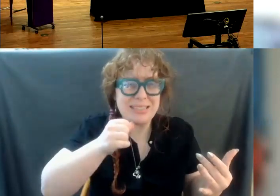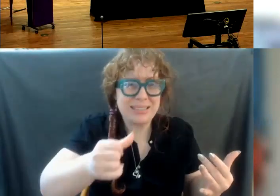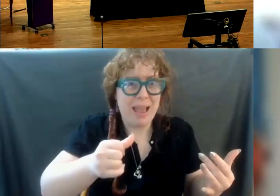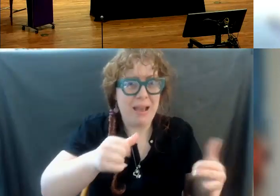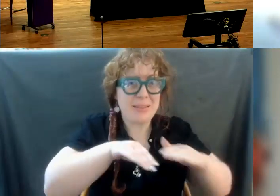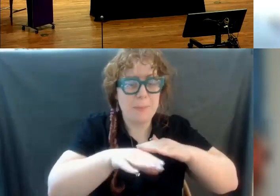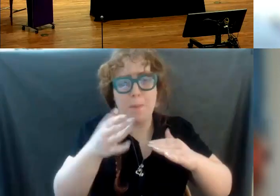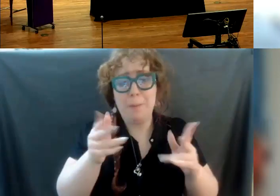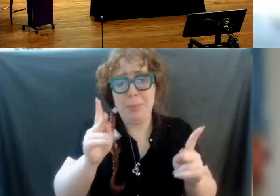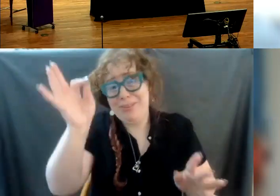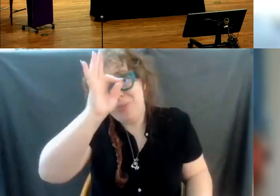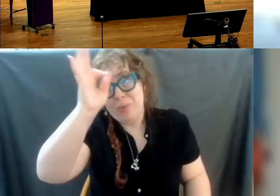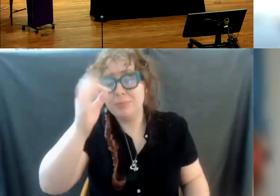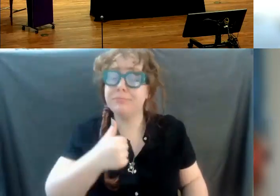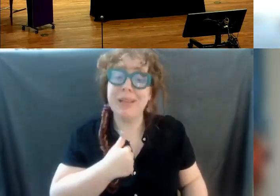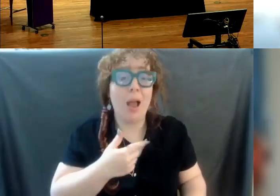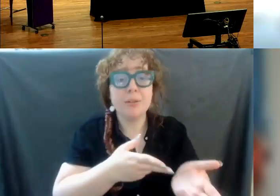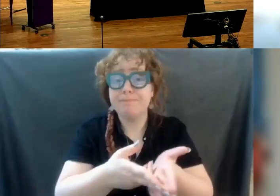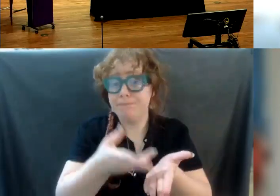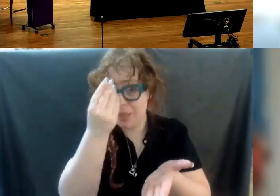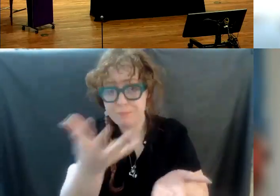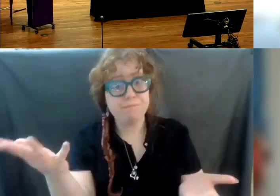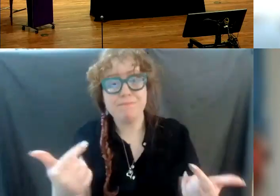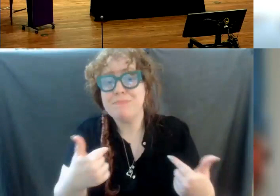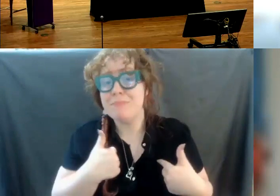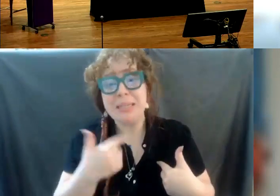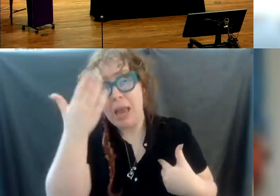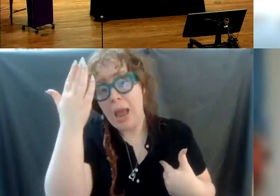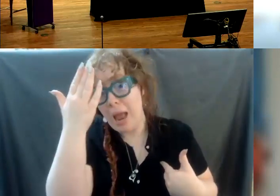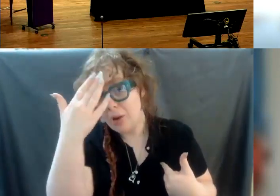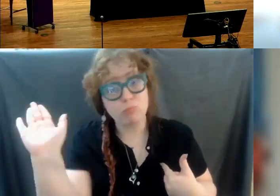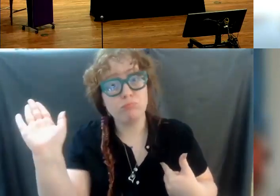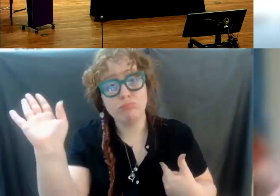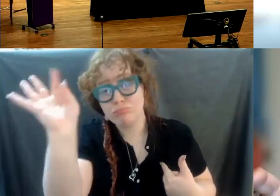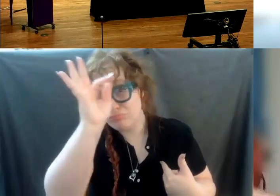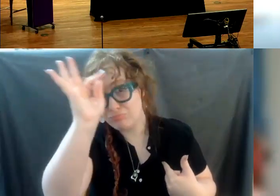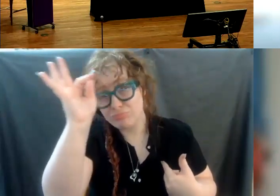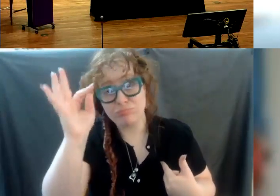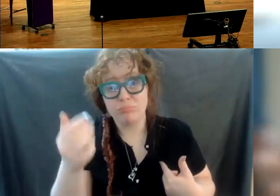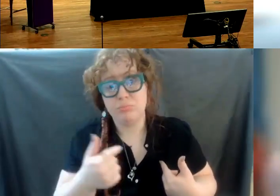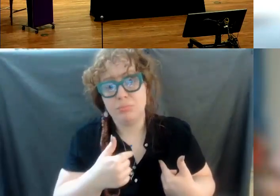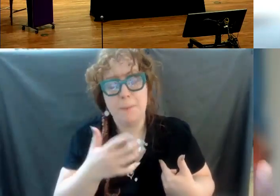I'll say myself these things, I just don't know and had not considered not thought of because my world is my world and